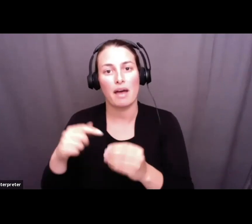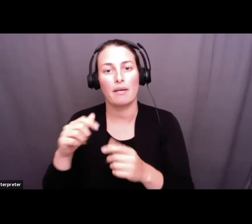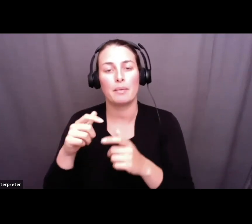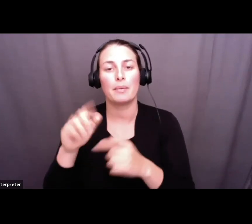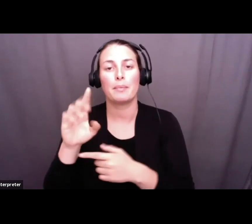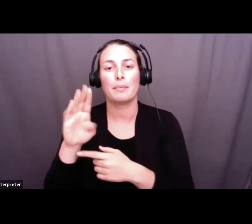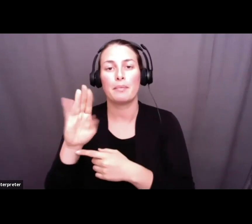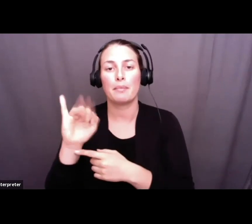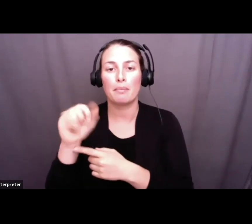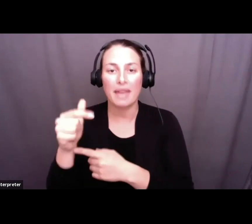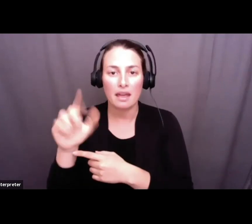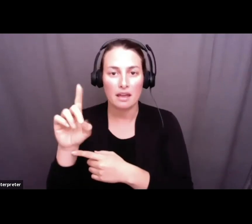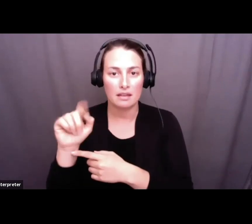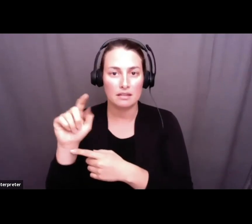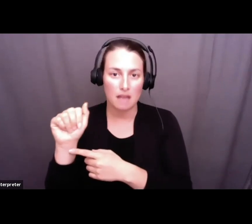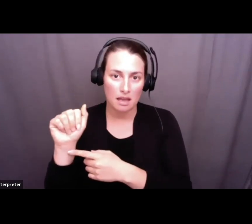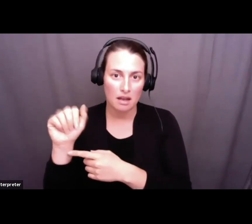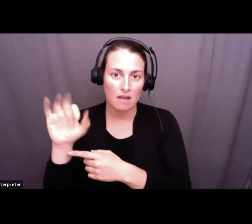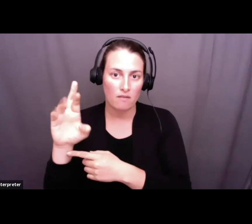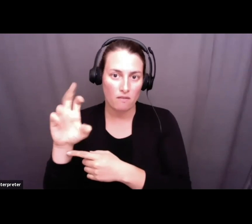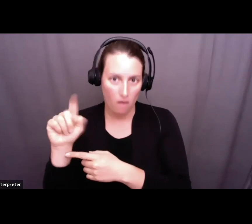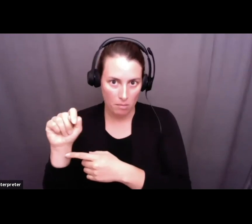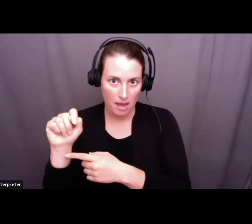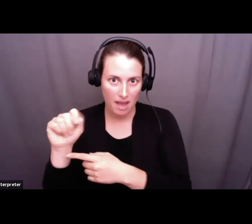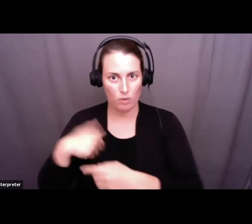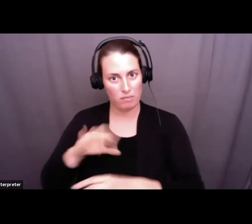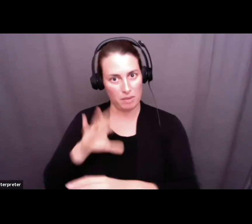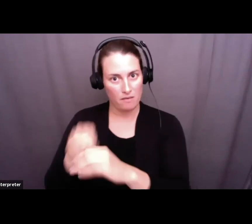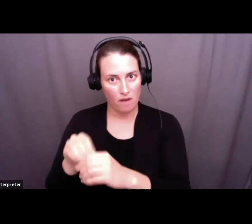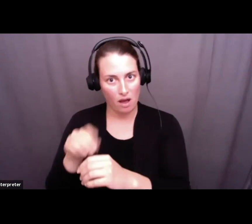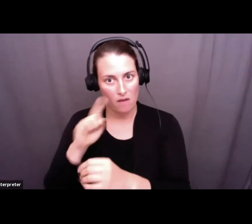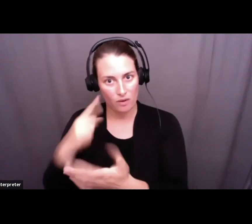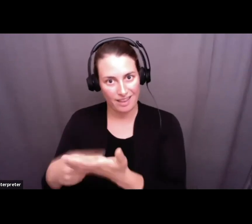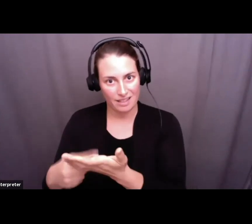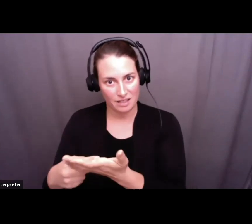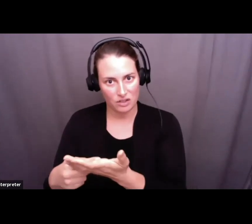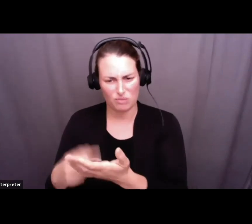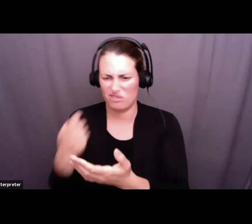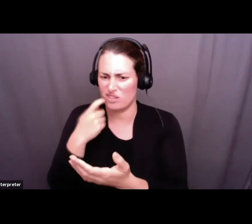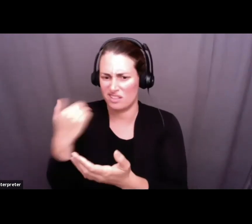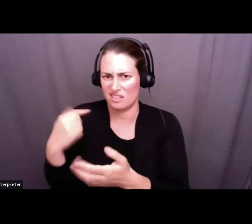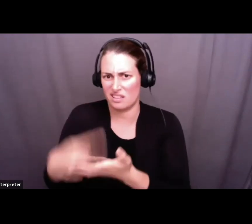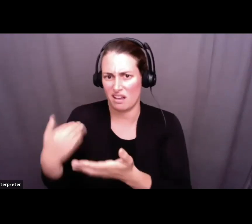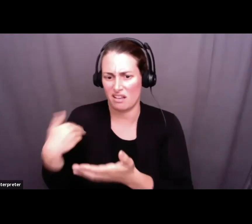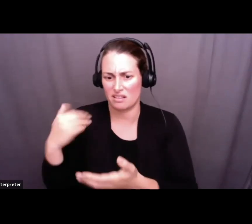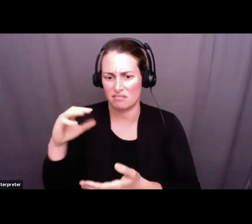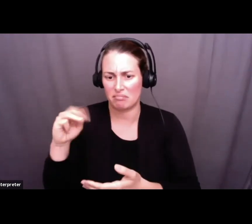at the May Council of Councils meeting. How do we create compliant data sets so that everyone